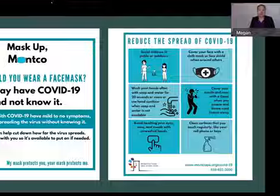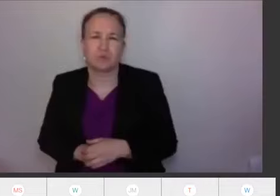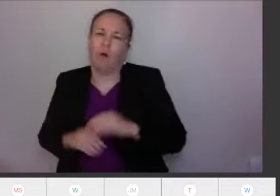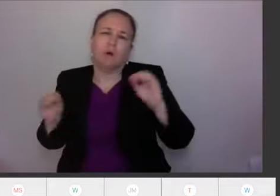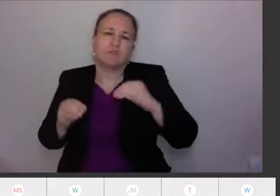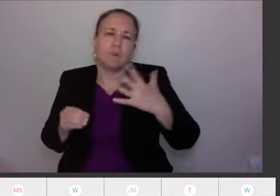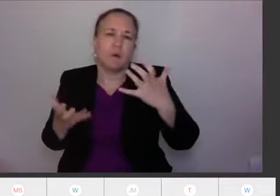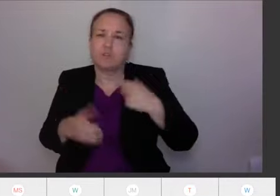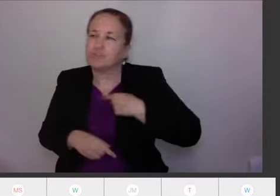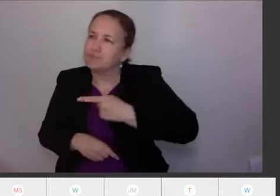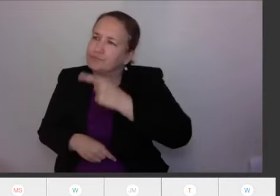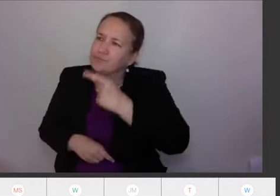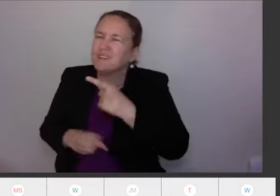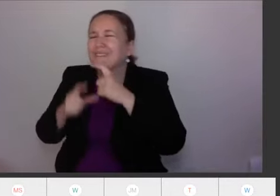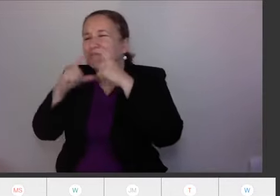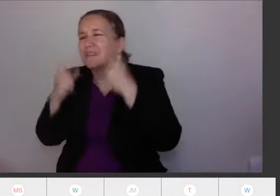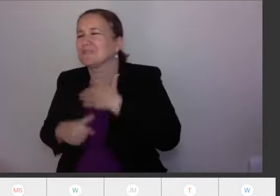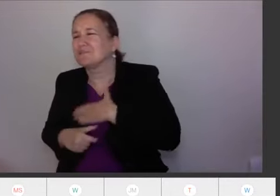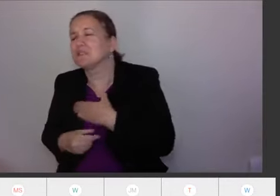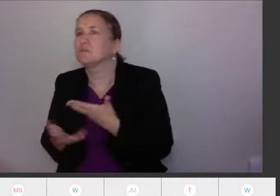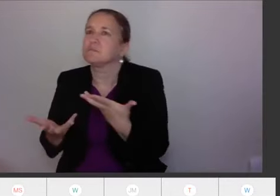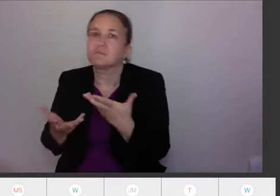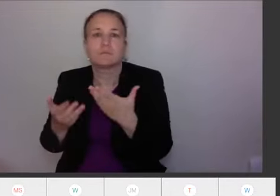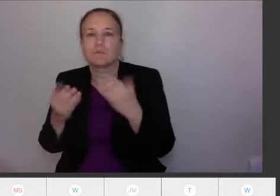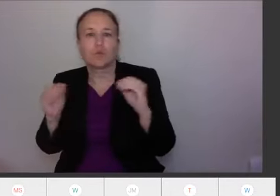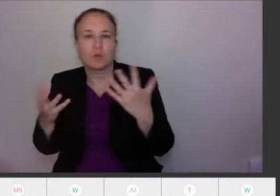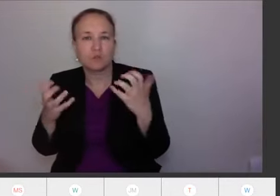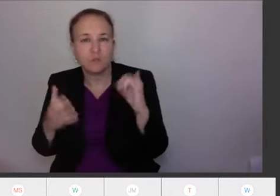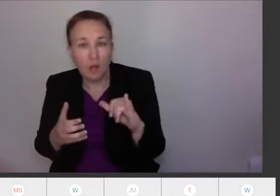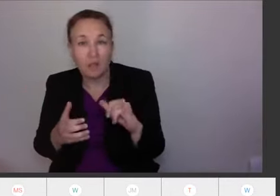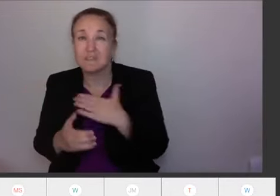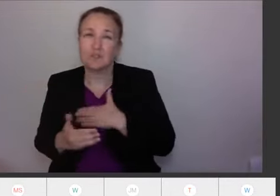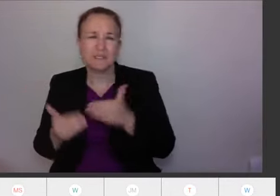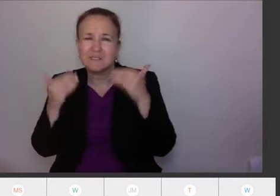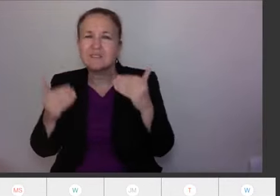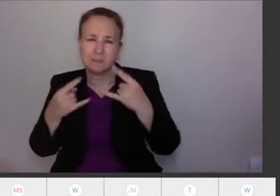wearing a mask so please just wear a mask it's a simple